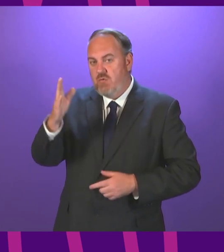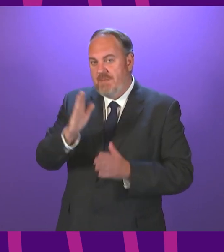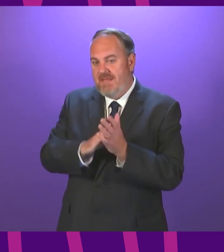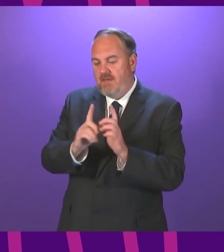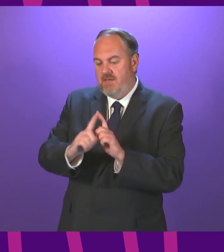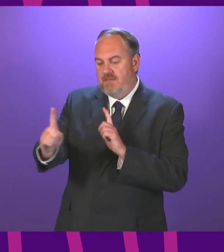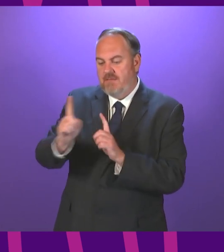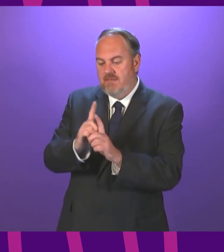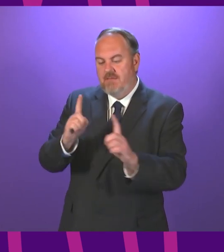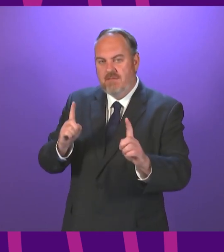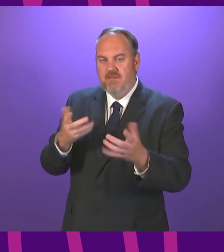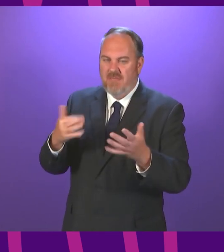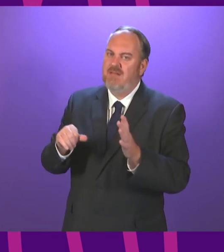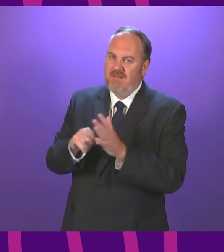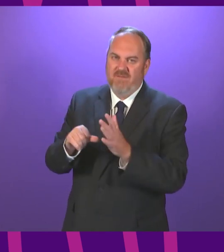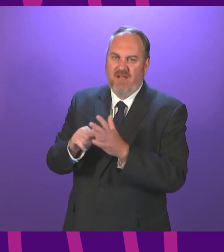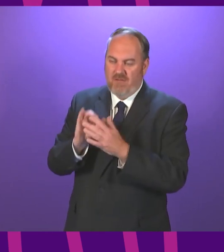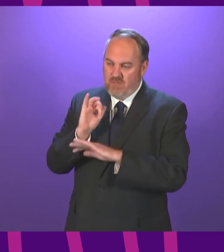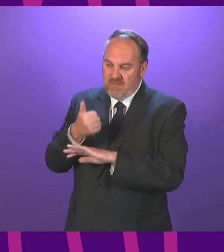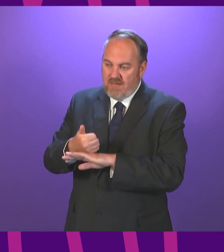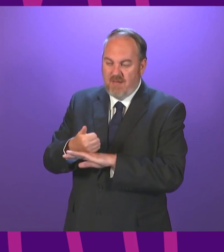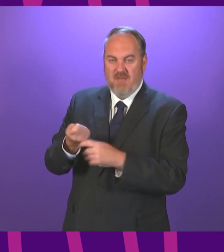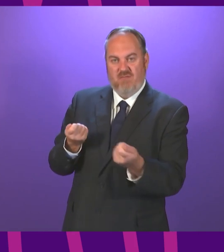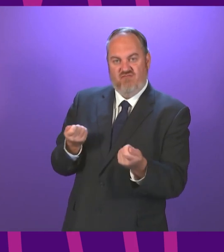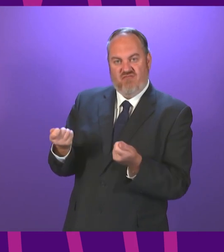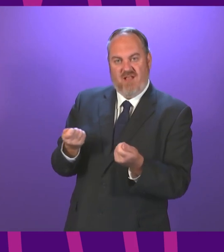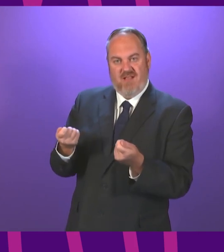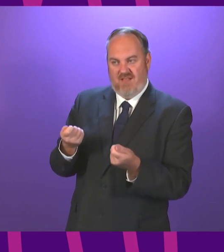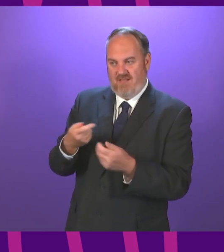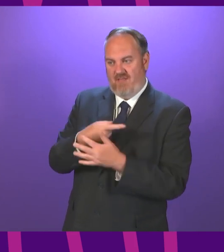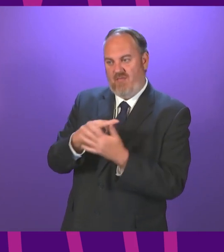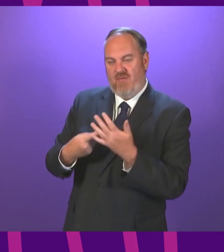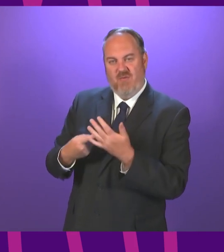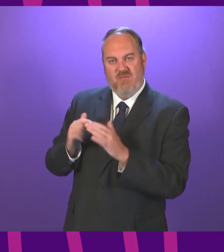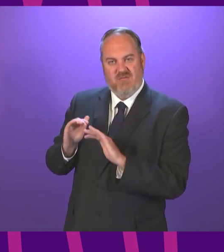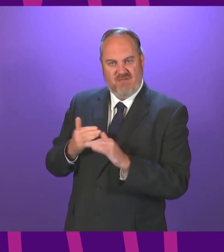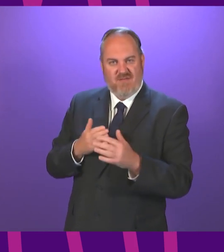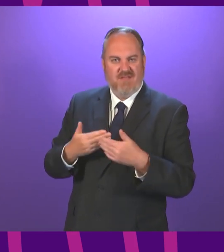been practical difficulty for operators in opening services up as normal. The